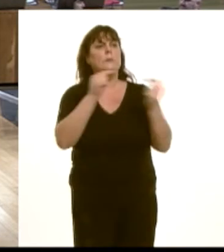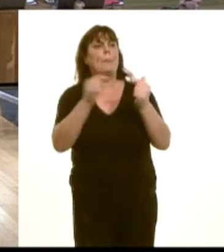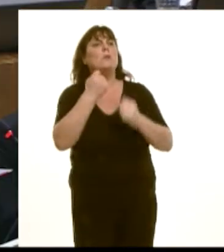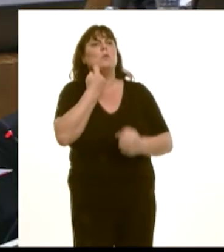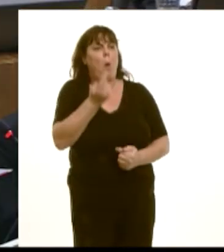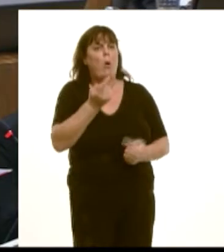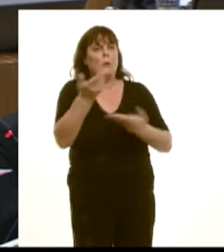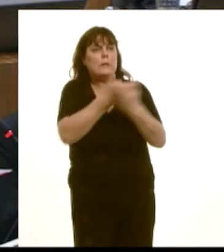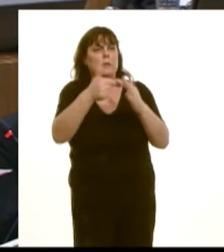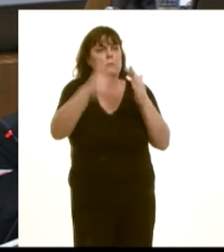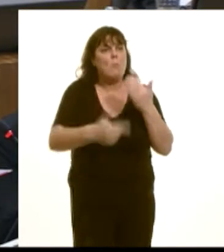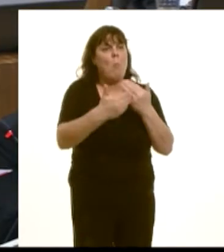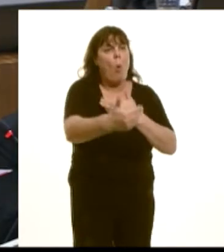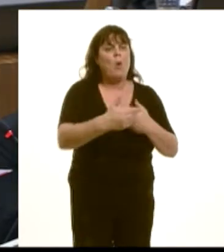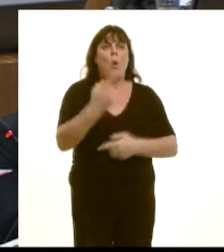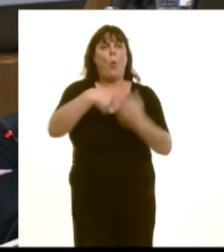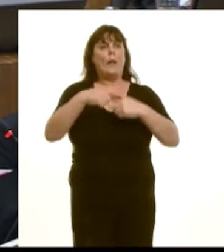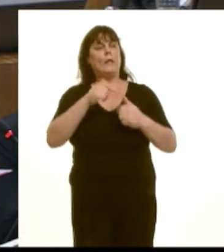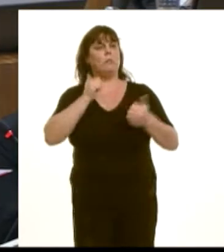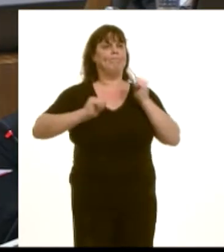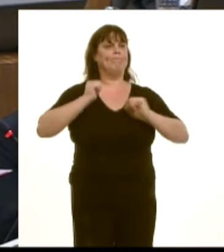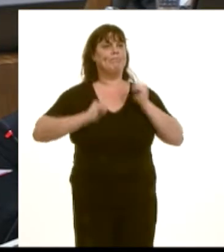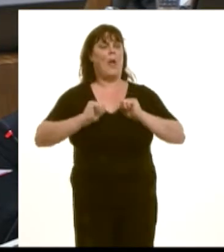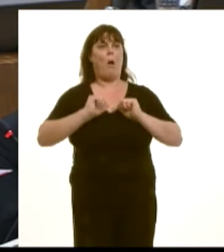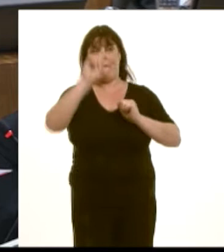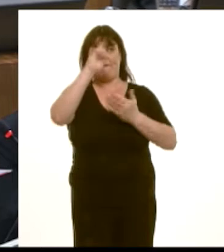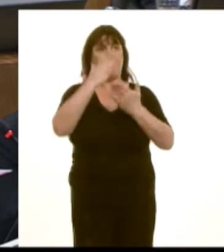We should celebrate, of course, our faith heritage in Wales and the fact that, at one